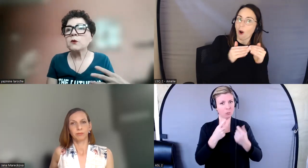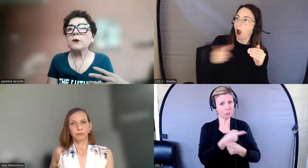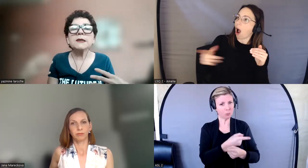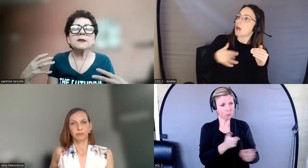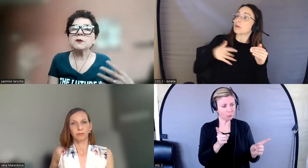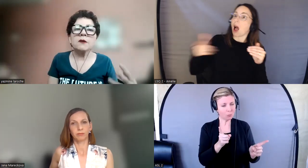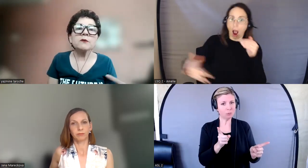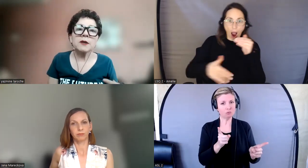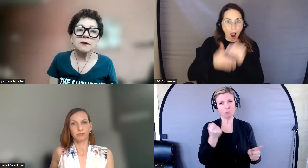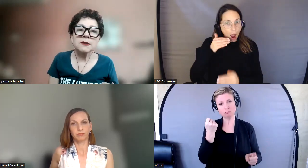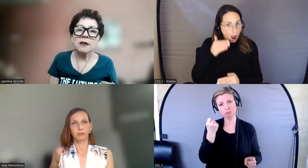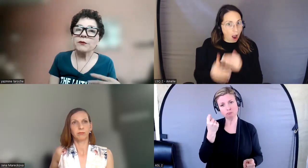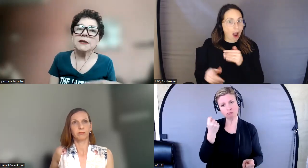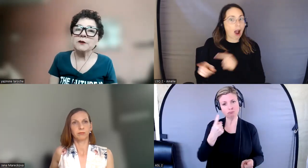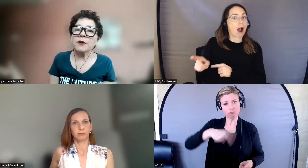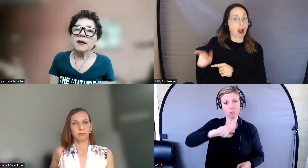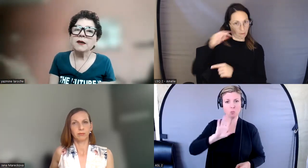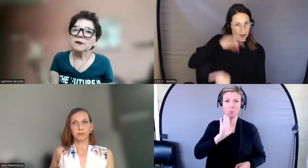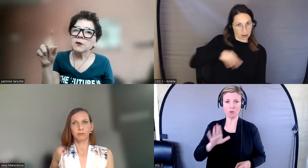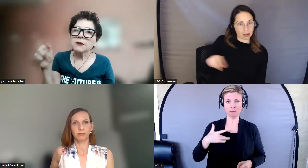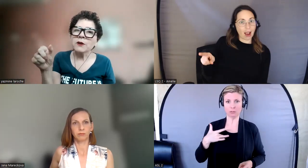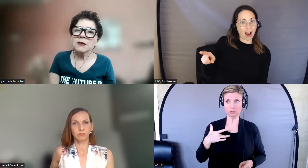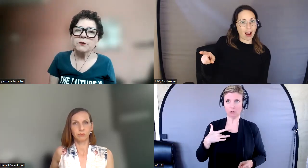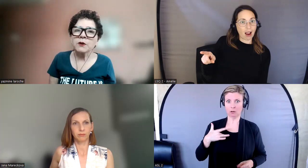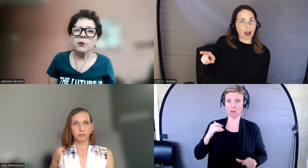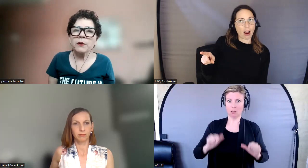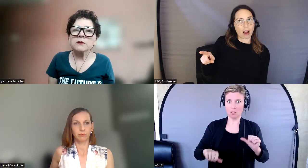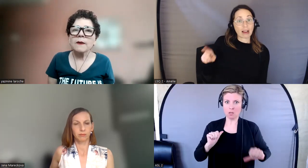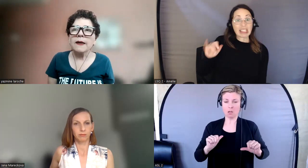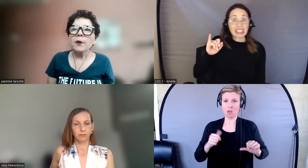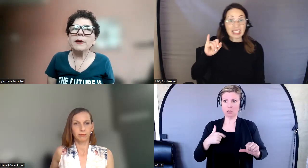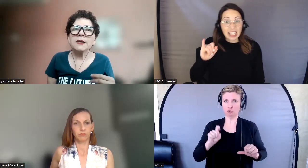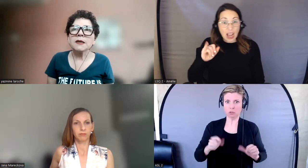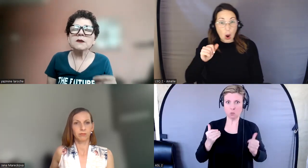or at least there's not a risk to self-identifying so it's a very different approach but I think